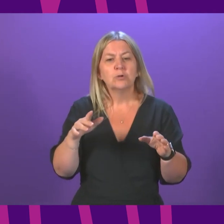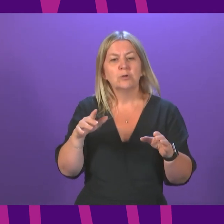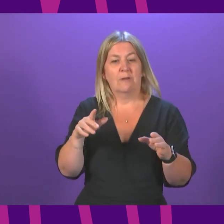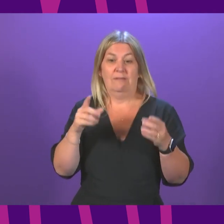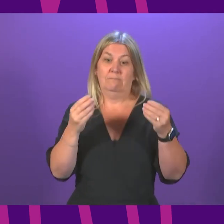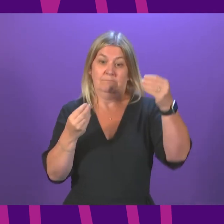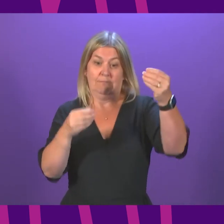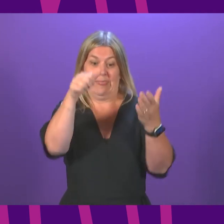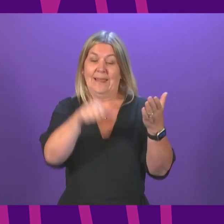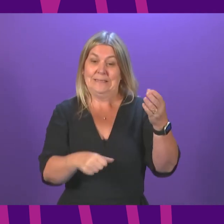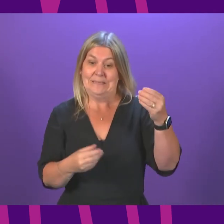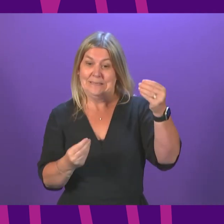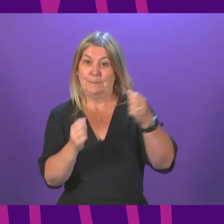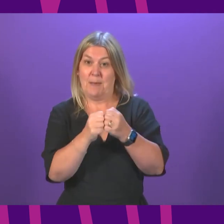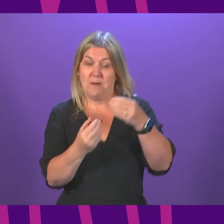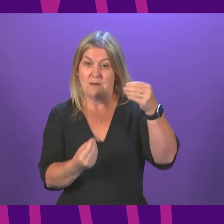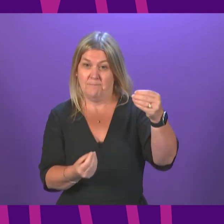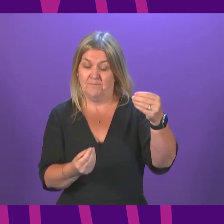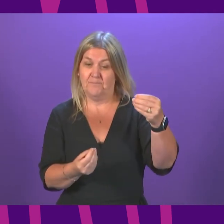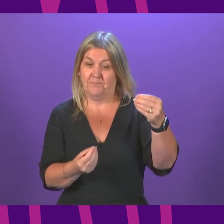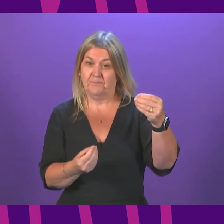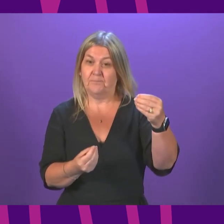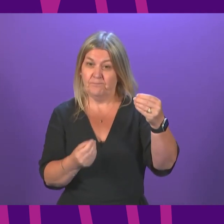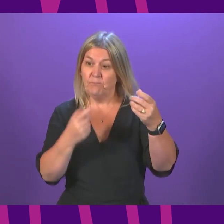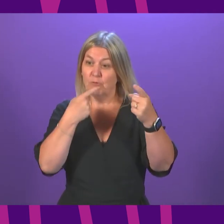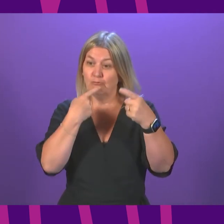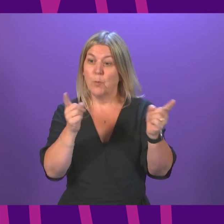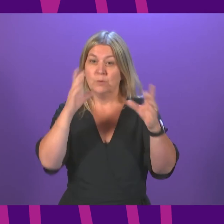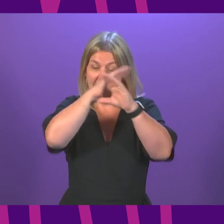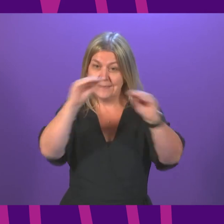the Government is seeking the most contentious, but that is not the point. The next bill might